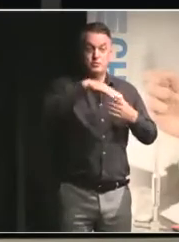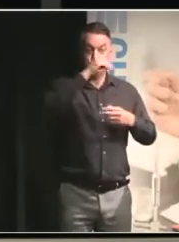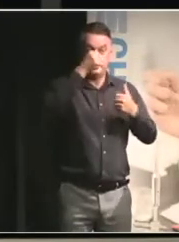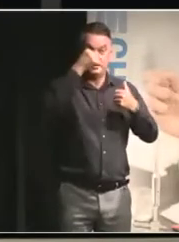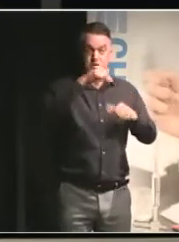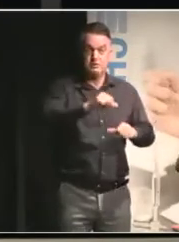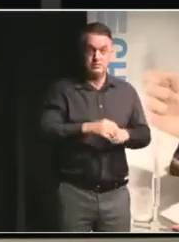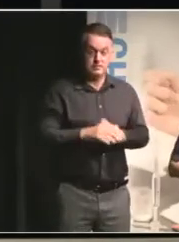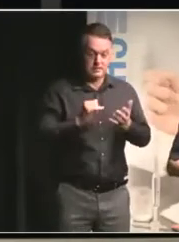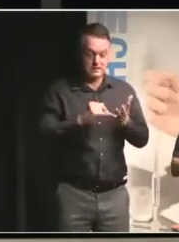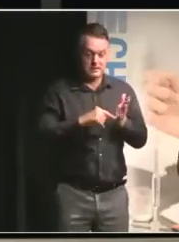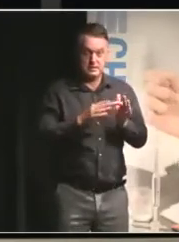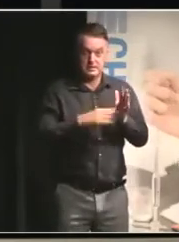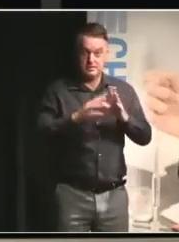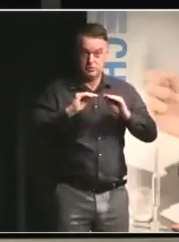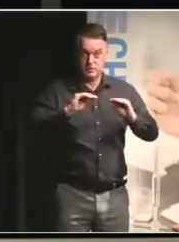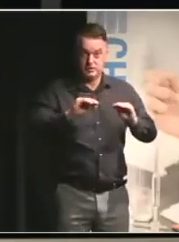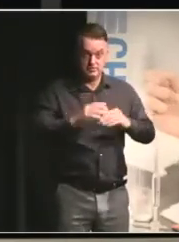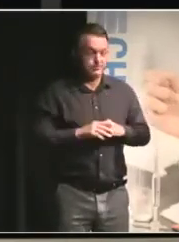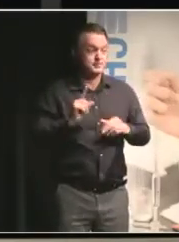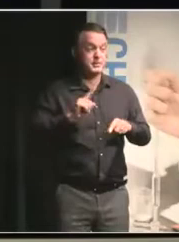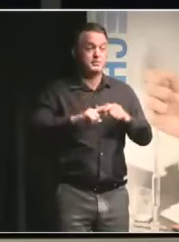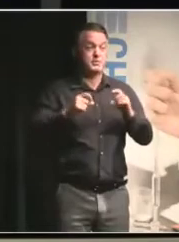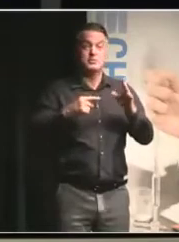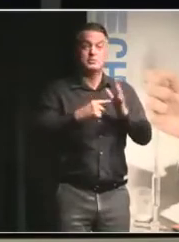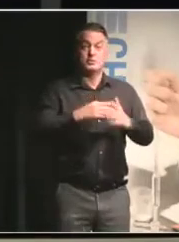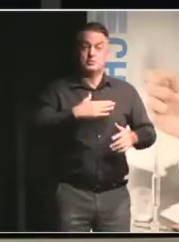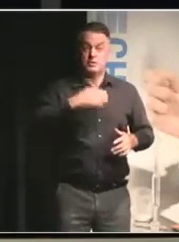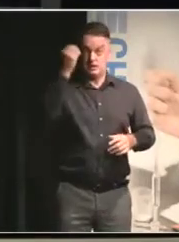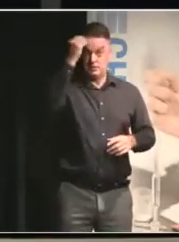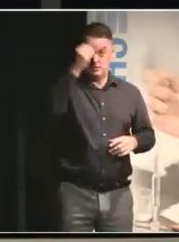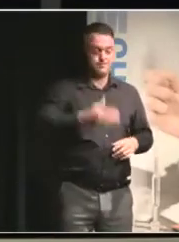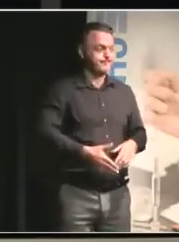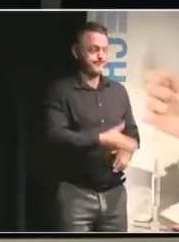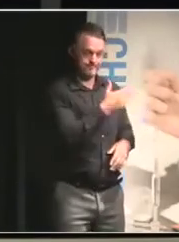STEM education. But the most important program in my opinion is the Green Chemistry Commitment